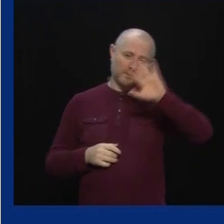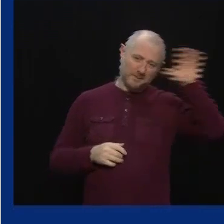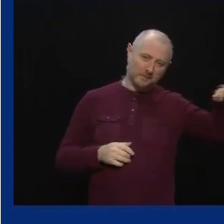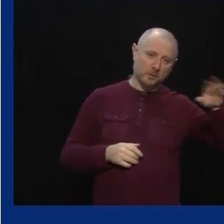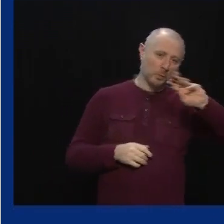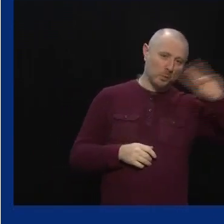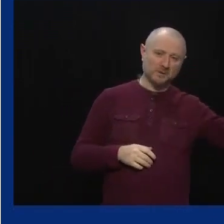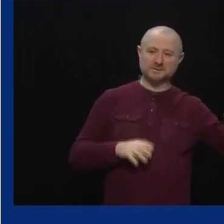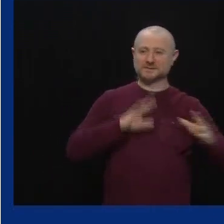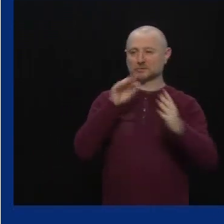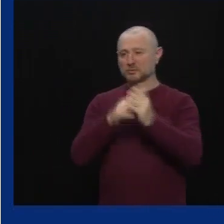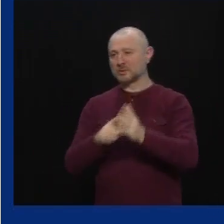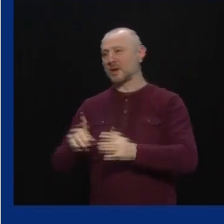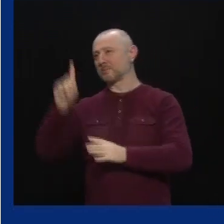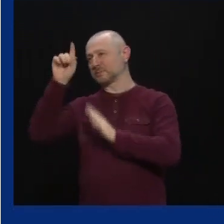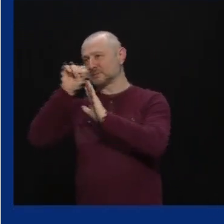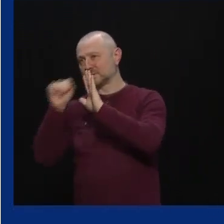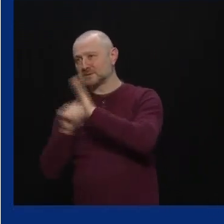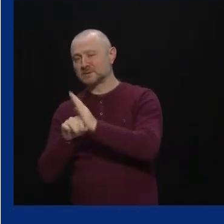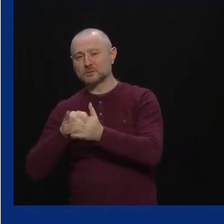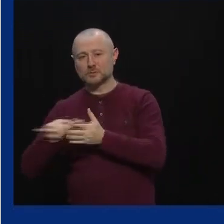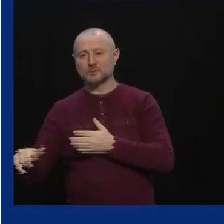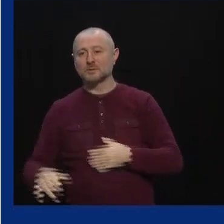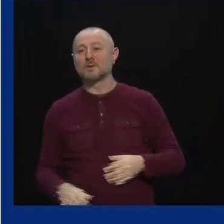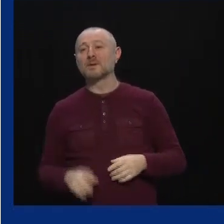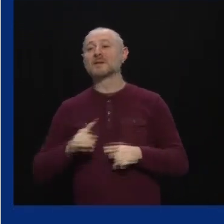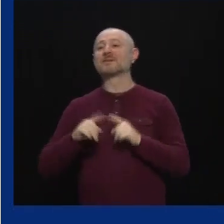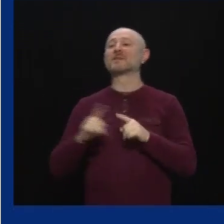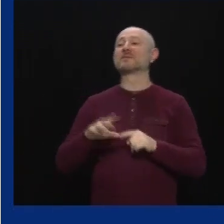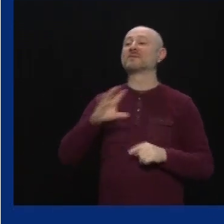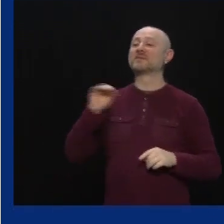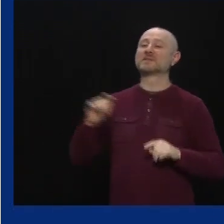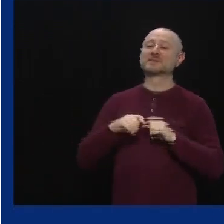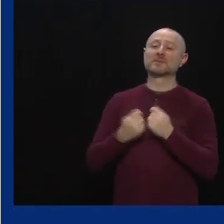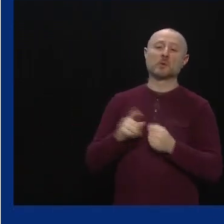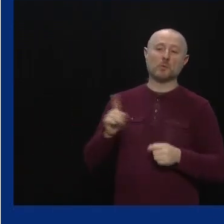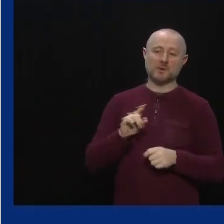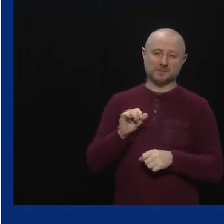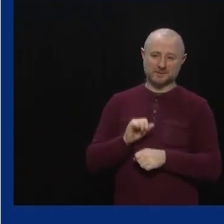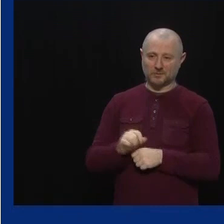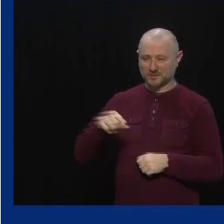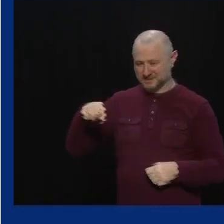THE AMBULANCE ALREADY HERE. 30 OF THOSE TEAMS ARE SERVING WESTERN NEW YORK, CENTRAL NEW